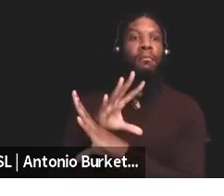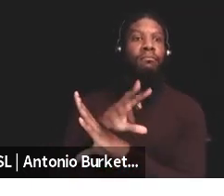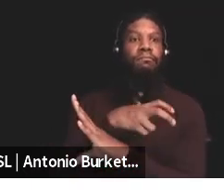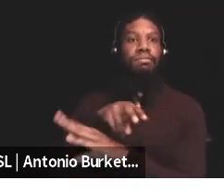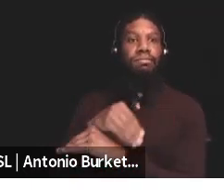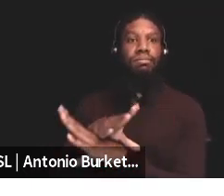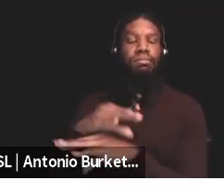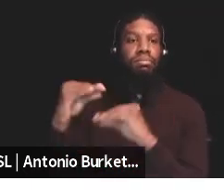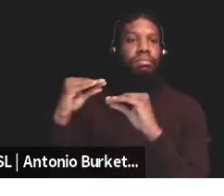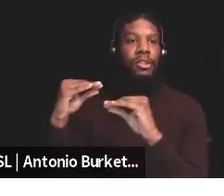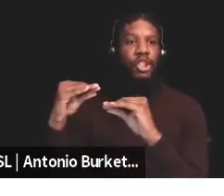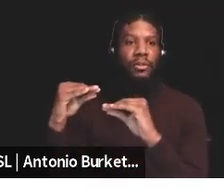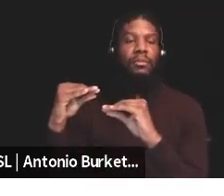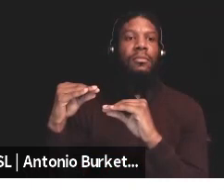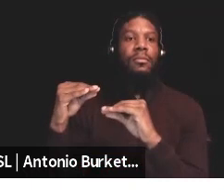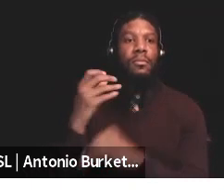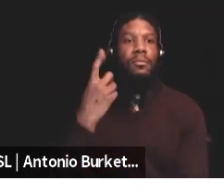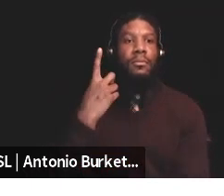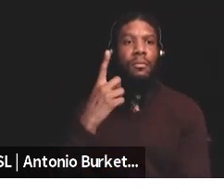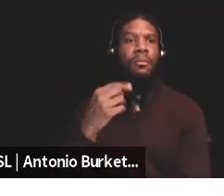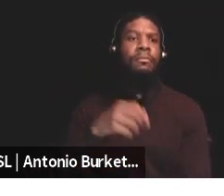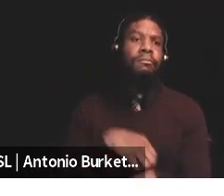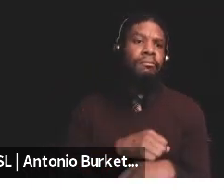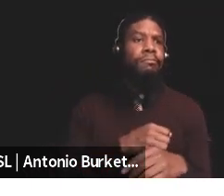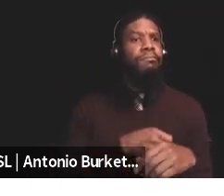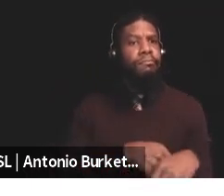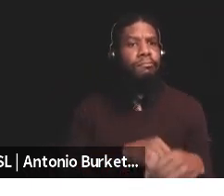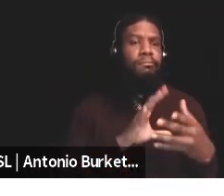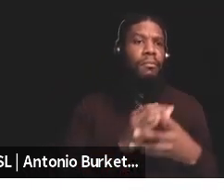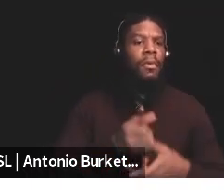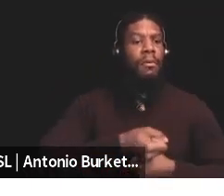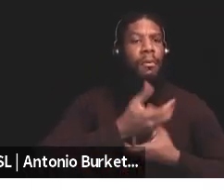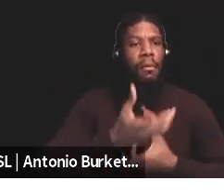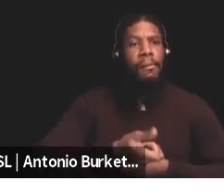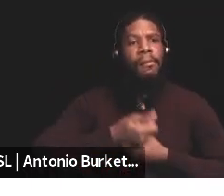It just really helps having people to talk to who are in a similar situation, even if some